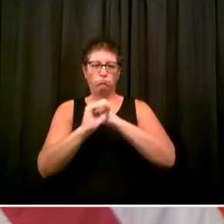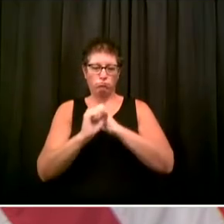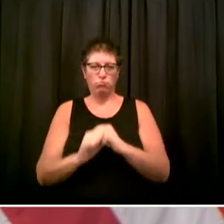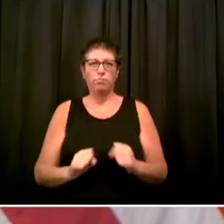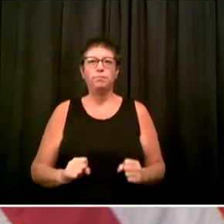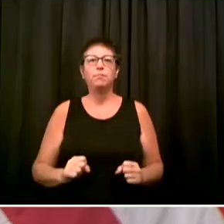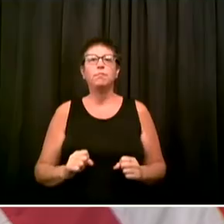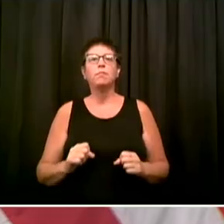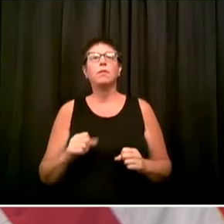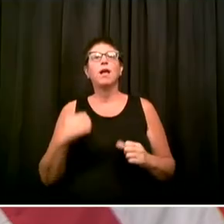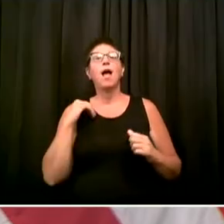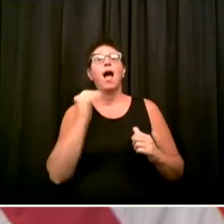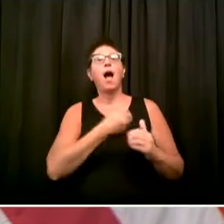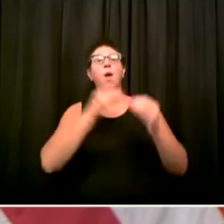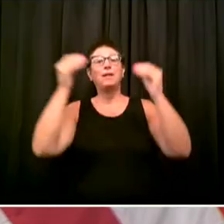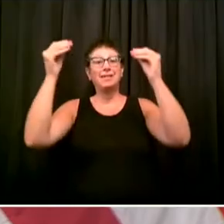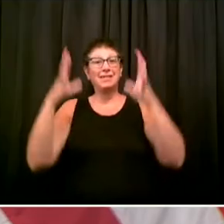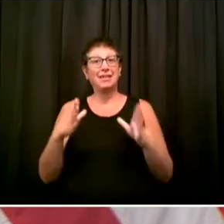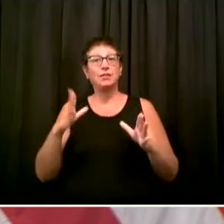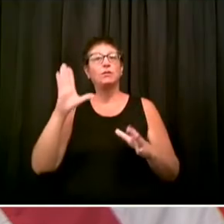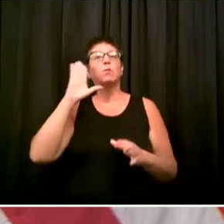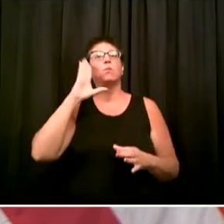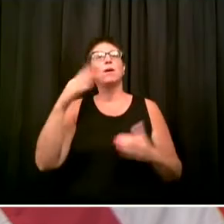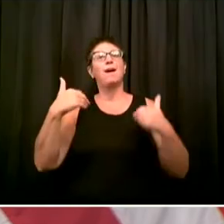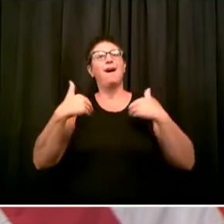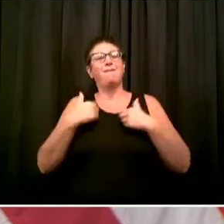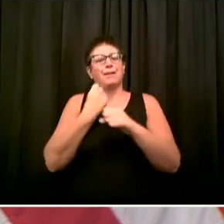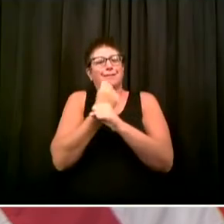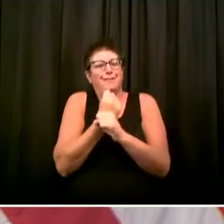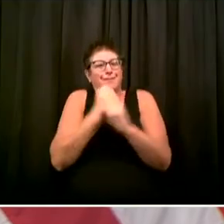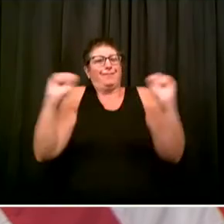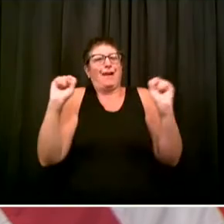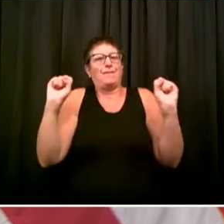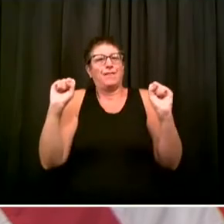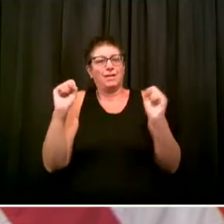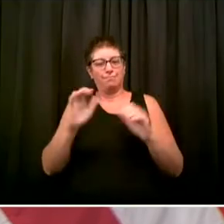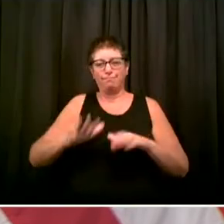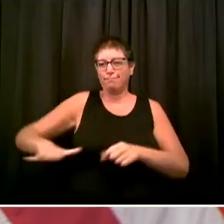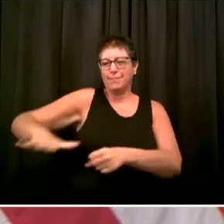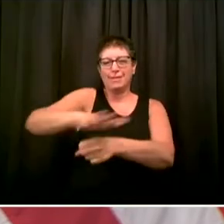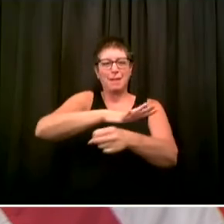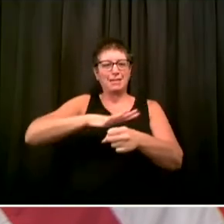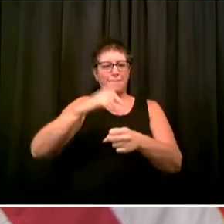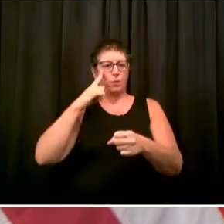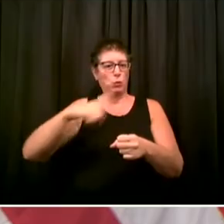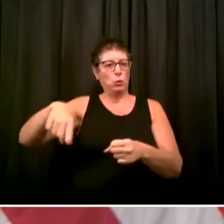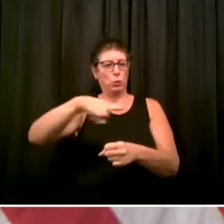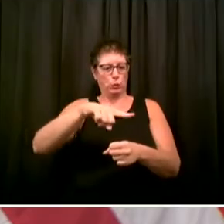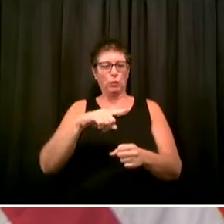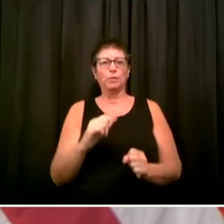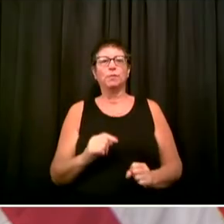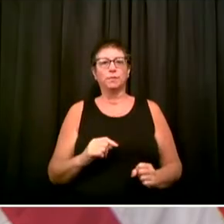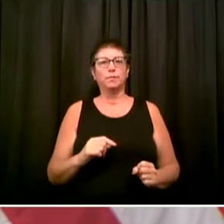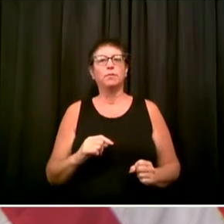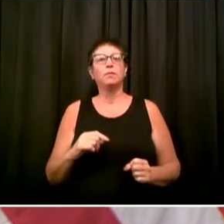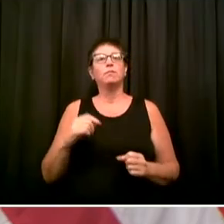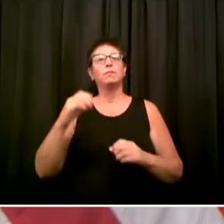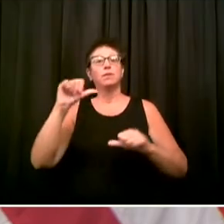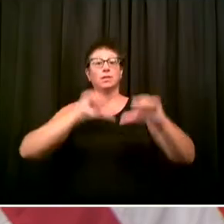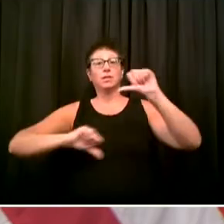WELL IN ADVANCE OF THE FIRST DAY OF SCHOOL. ALL STUDENTS OR STAFF WILL BE TEACHING AND LEARNING IN SAFE SPACES WITH PROPE